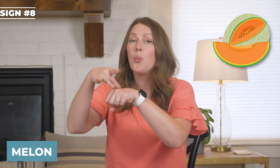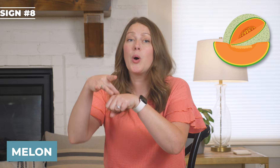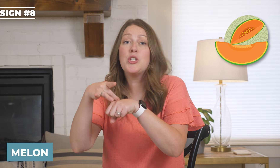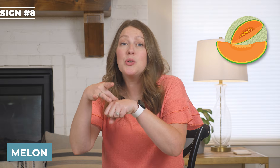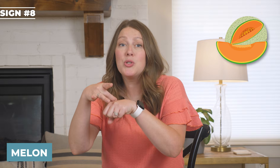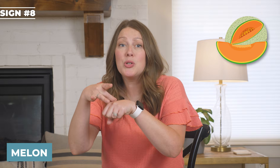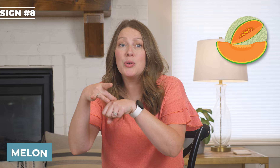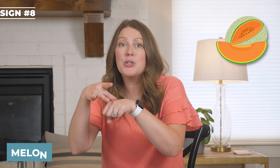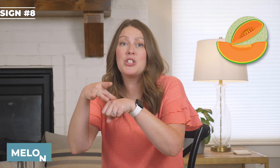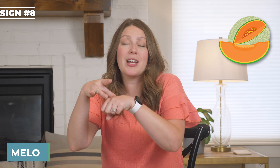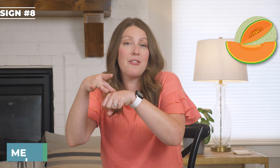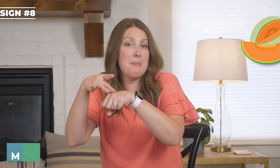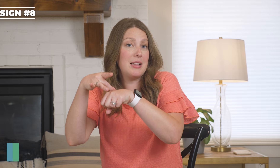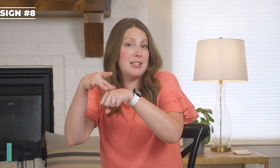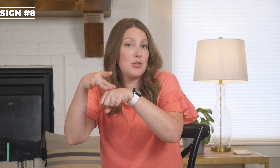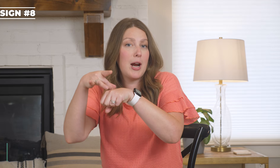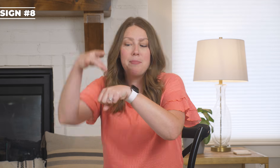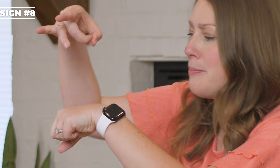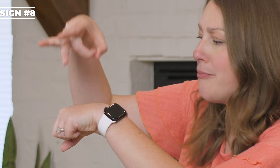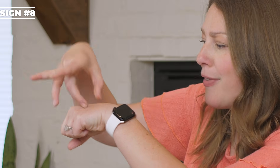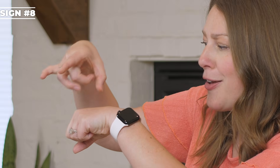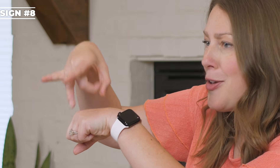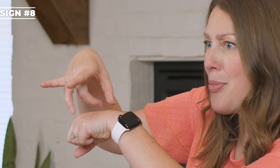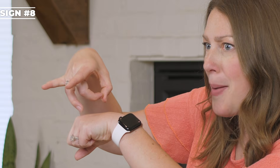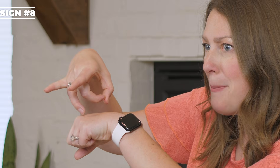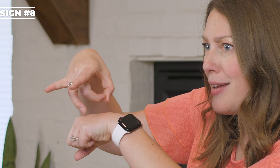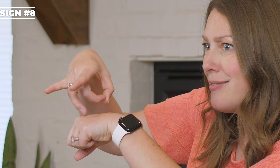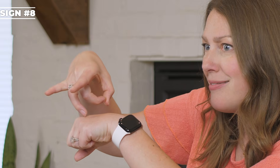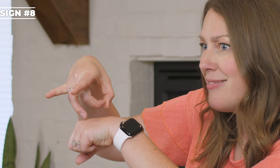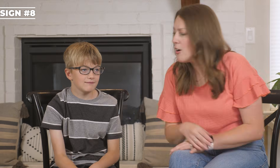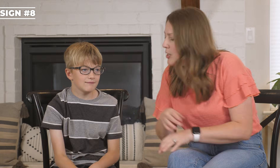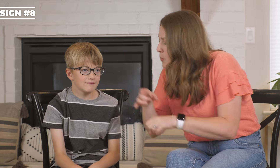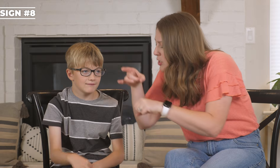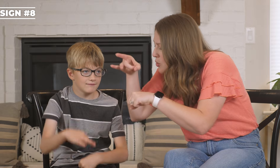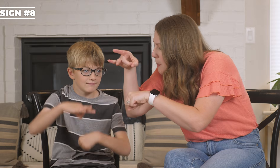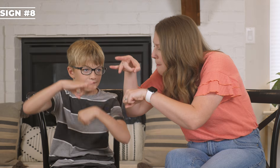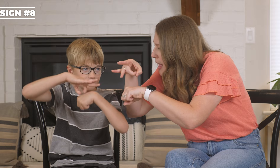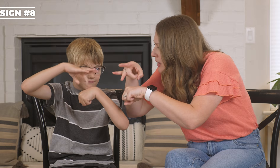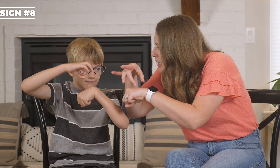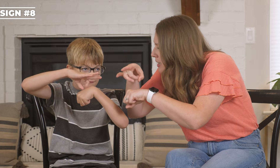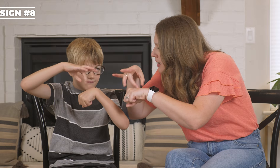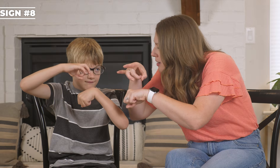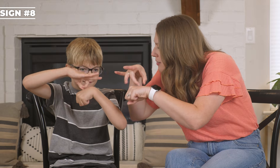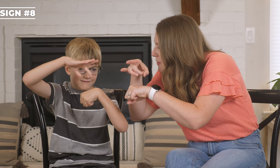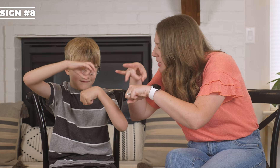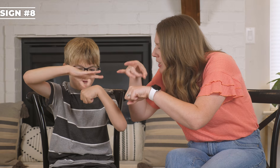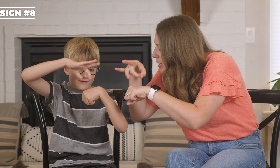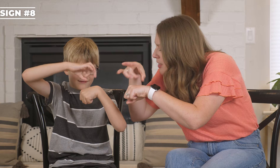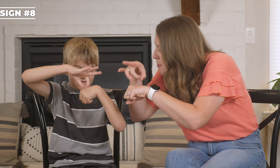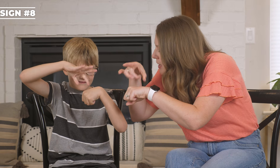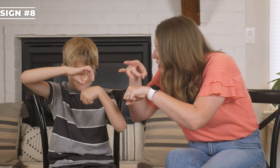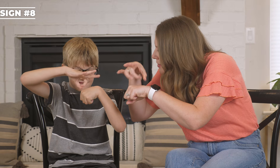What do you do to check? The melon is ripe. You thump it. Can we do melon? Lick the melon.